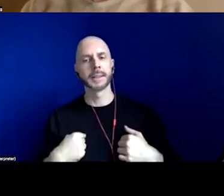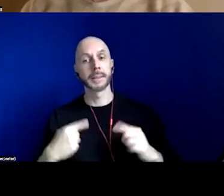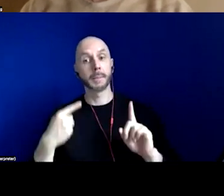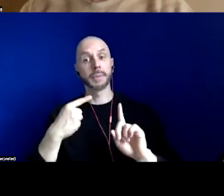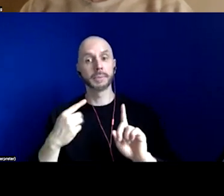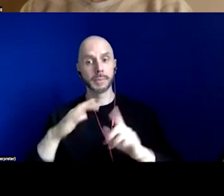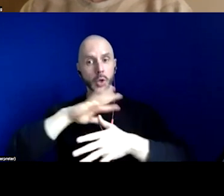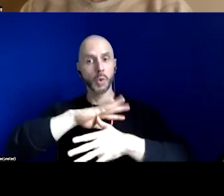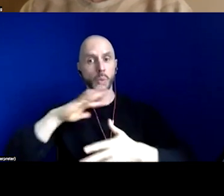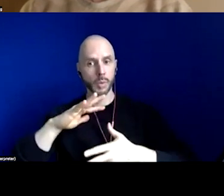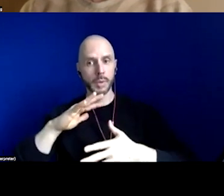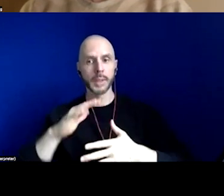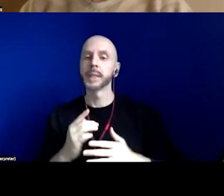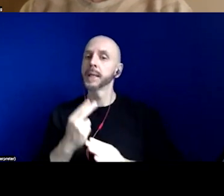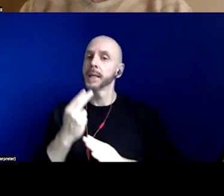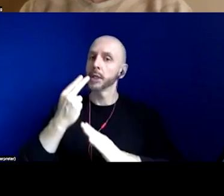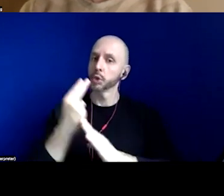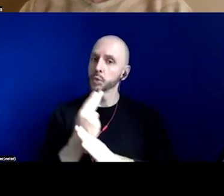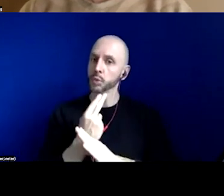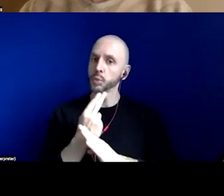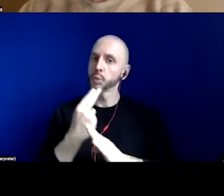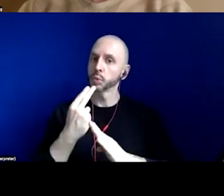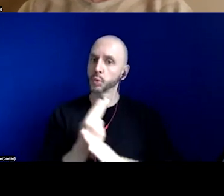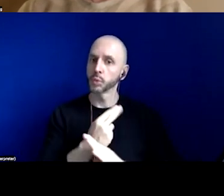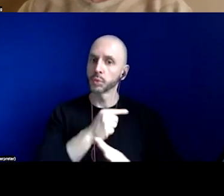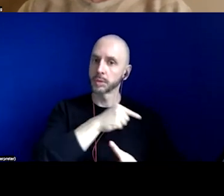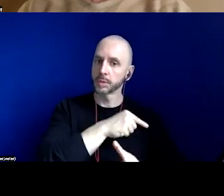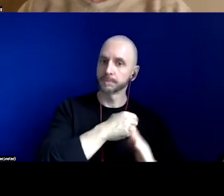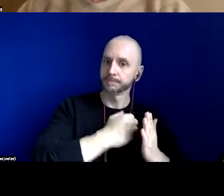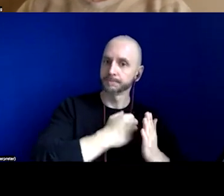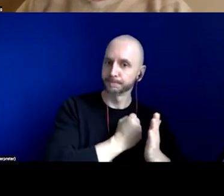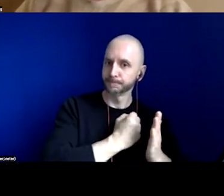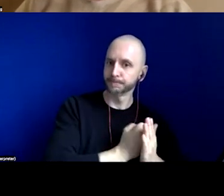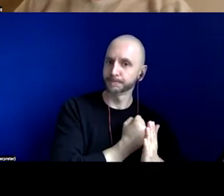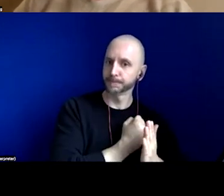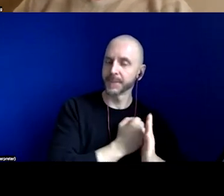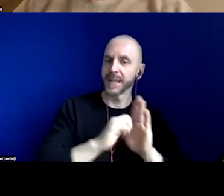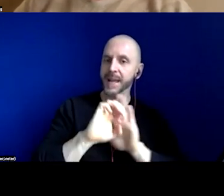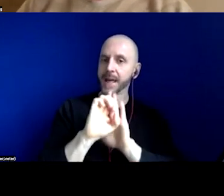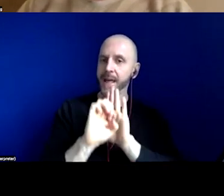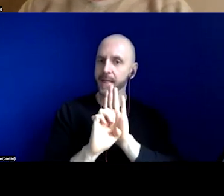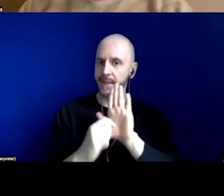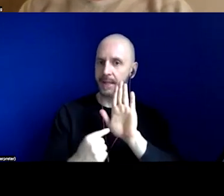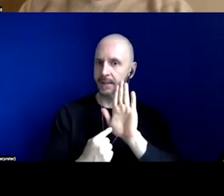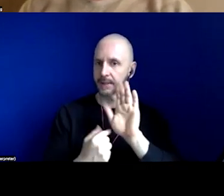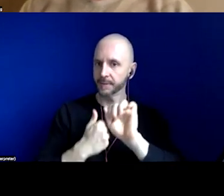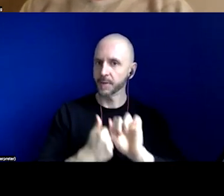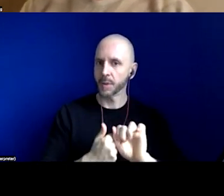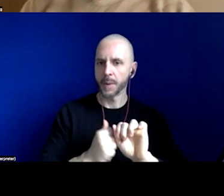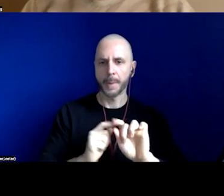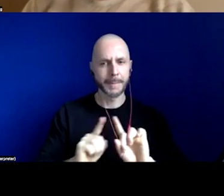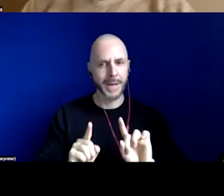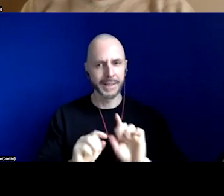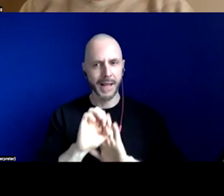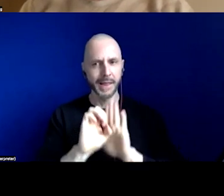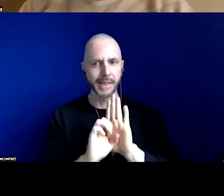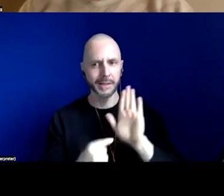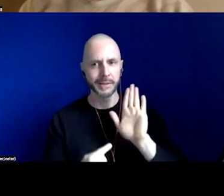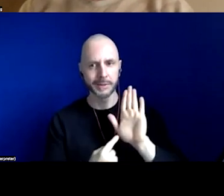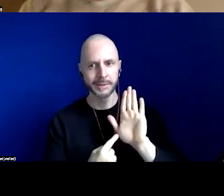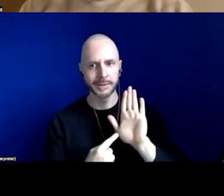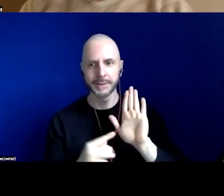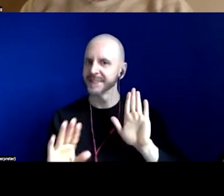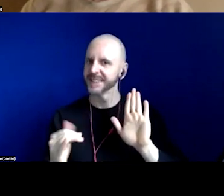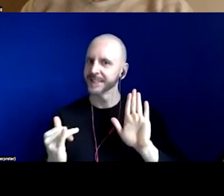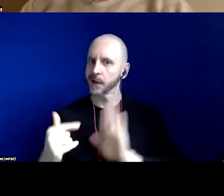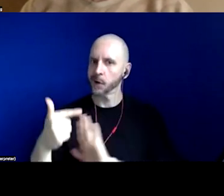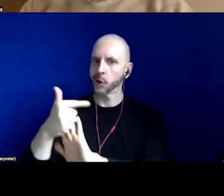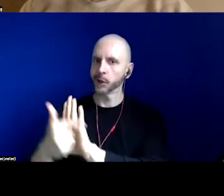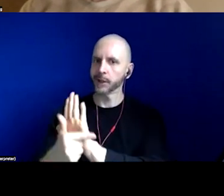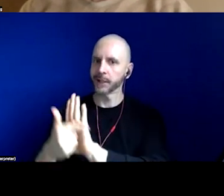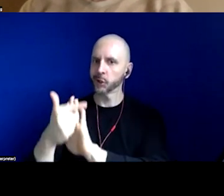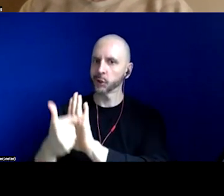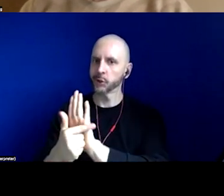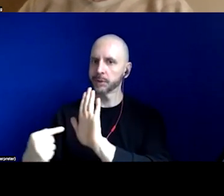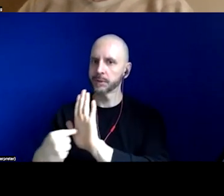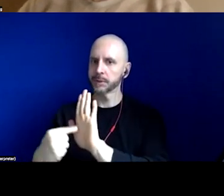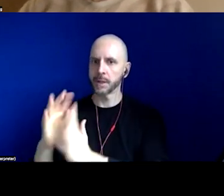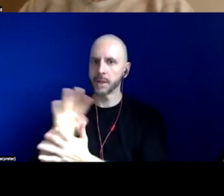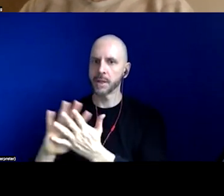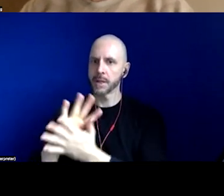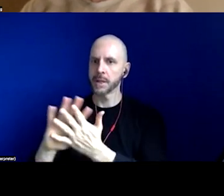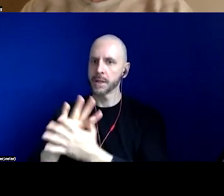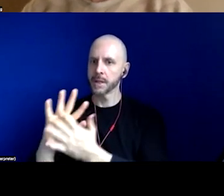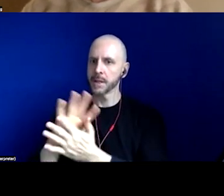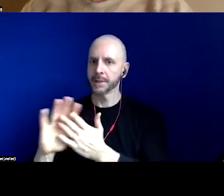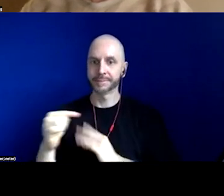to define because at the moment, the legality is still being discussed a lot. It's very complex.